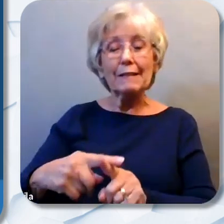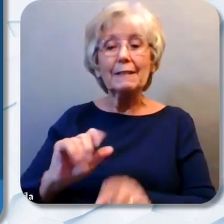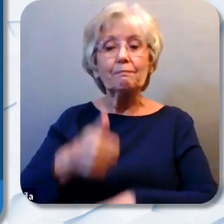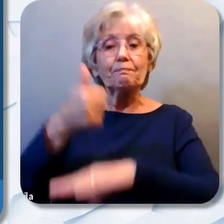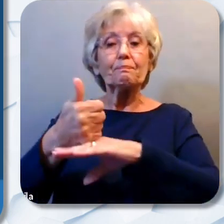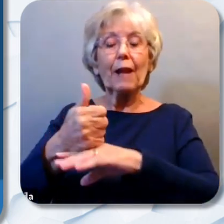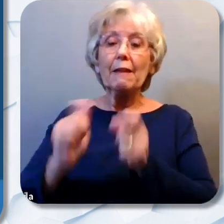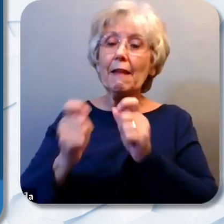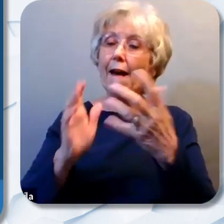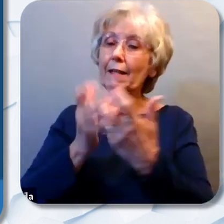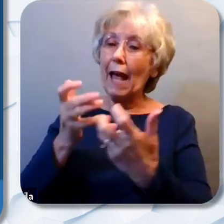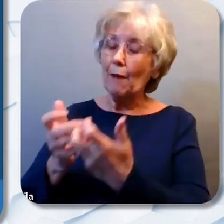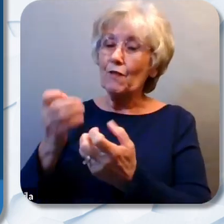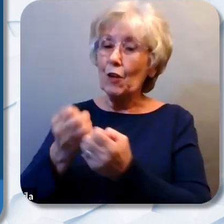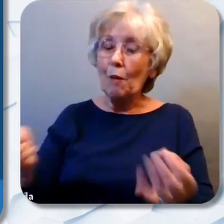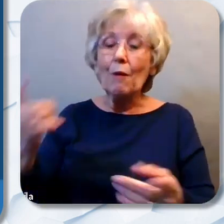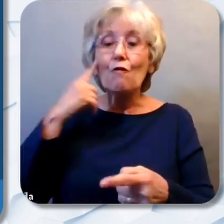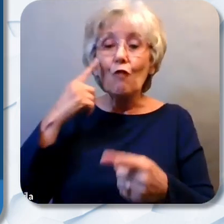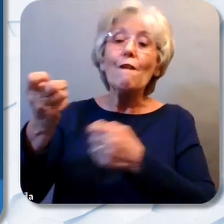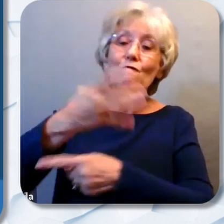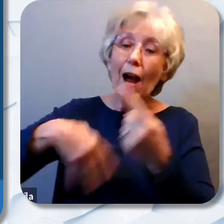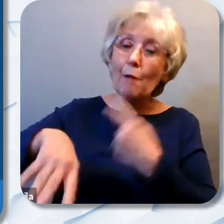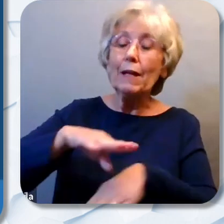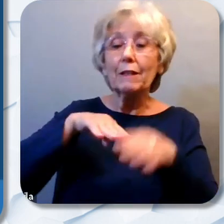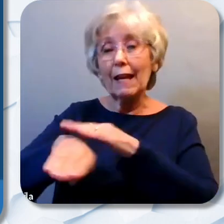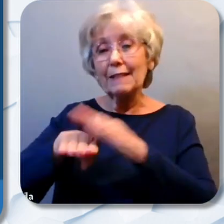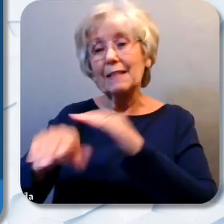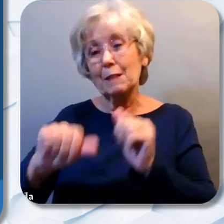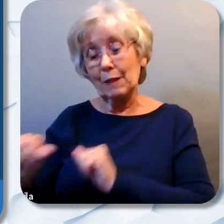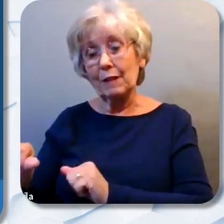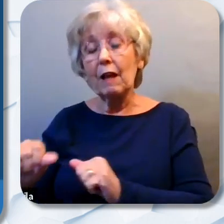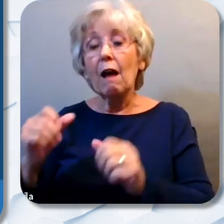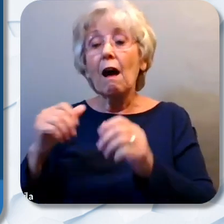environmentally excessive accessibility. Under multilingual support division,